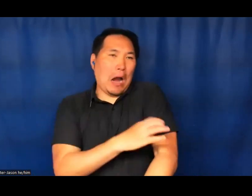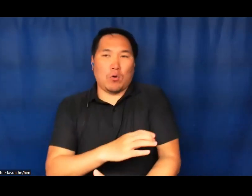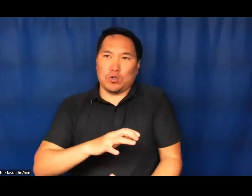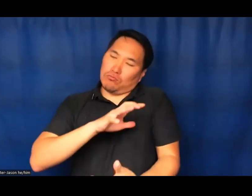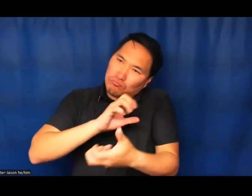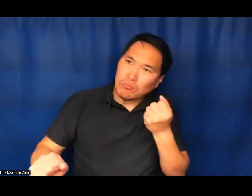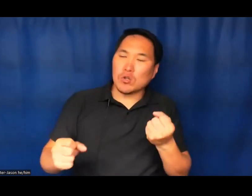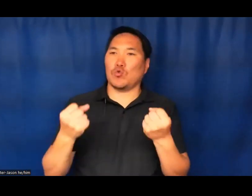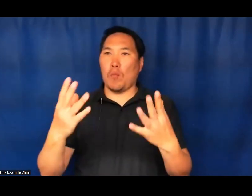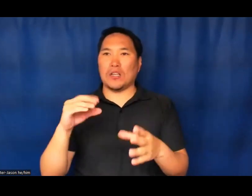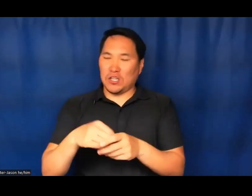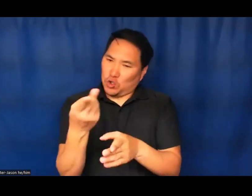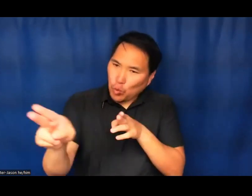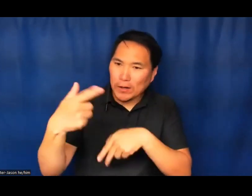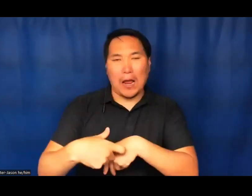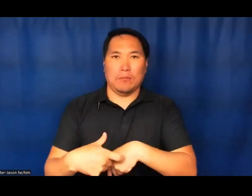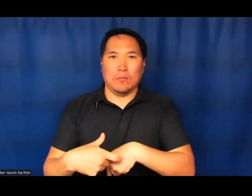So I would do whatever it takes to curb their power.